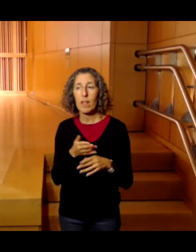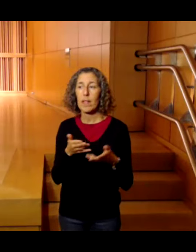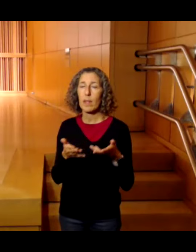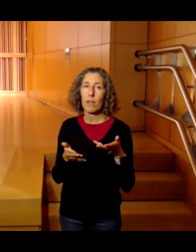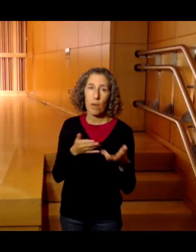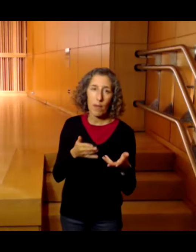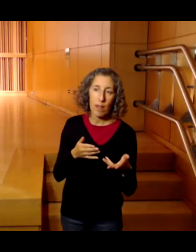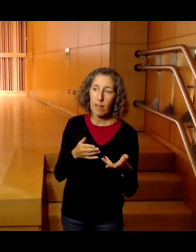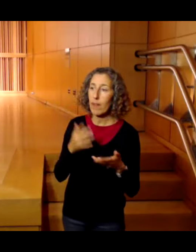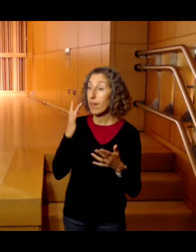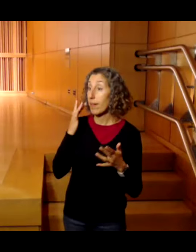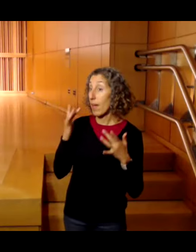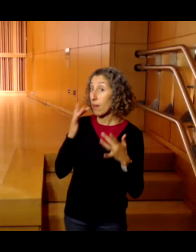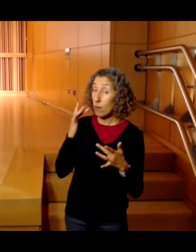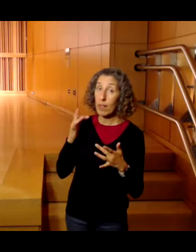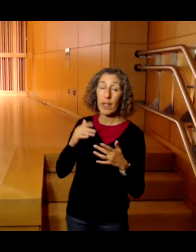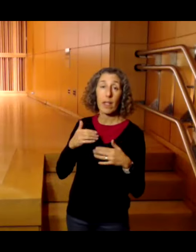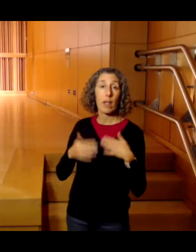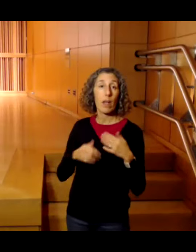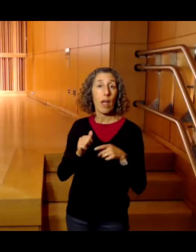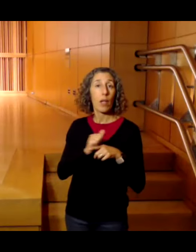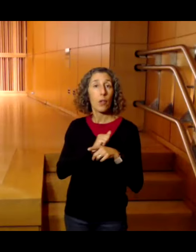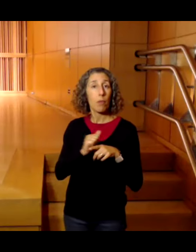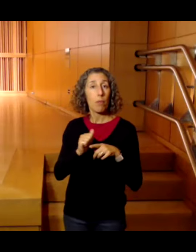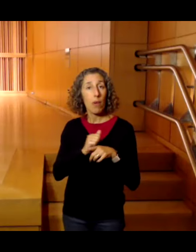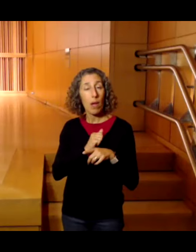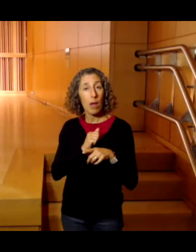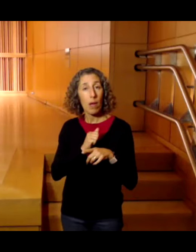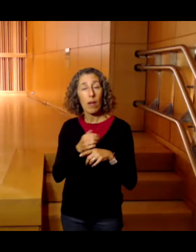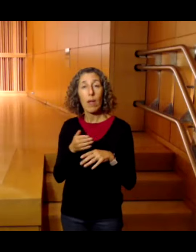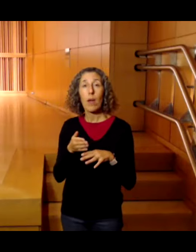enterprise. And well, before we heard of auto theory.